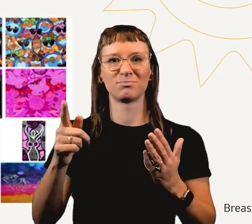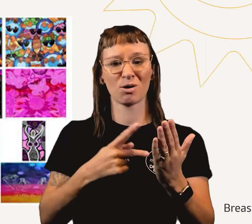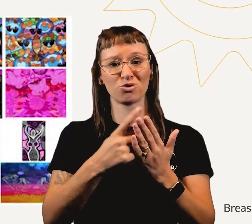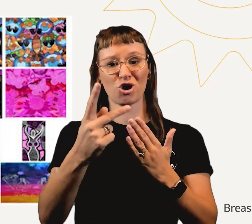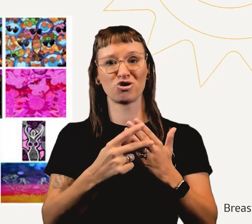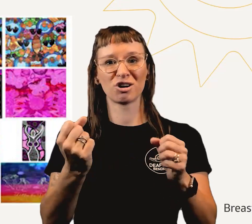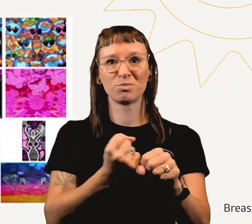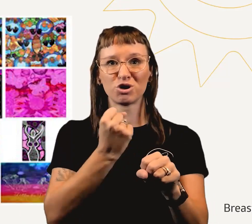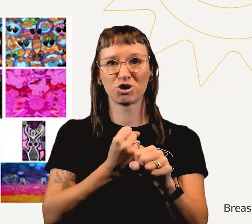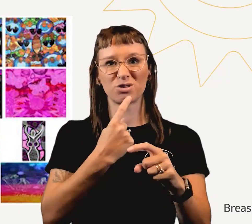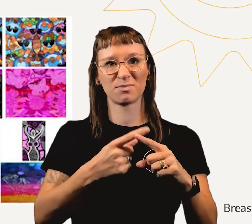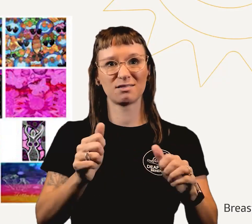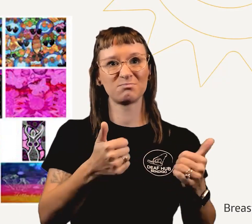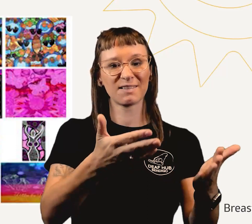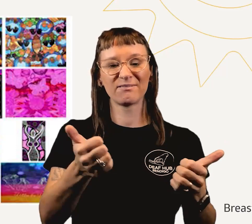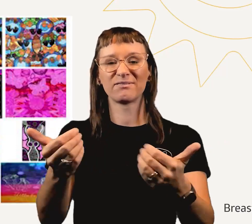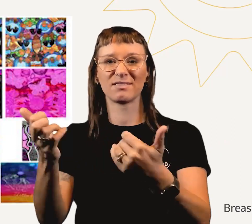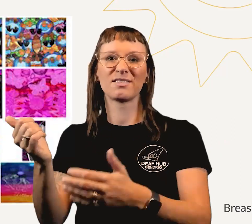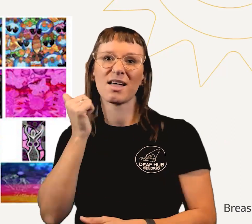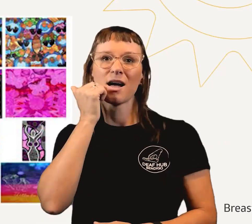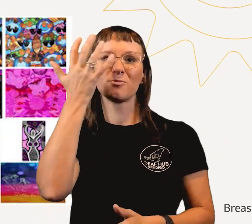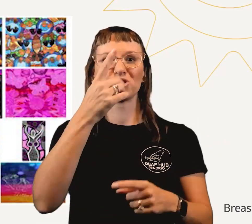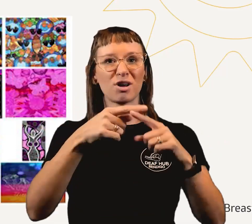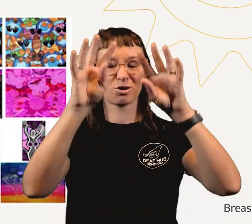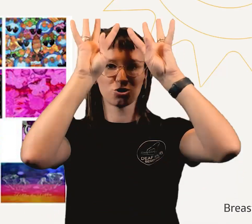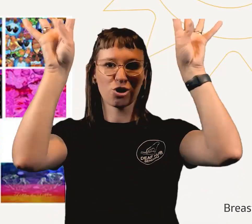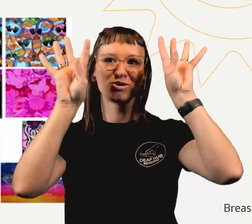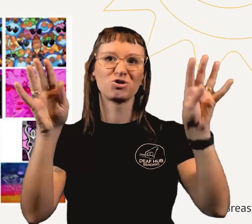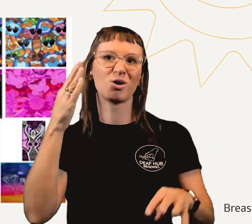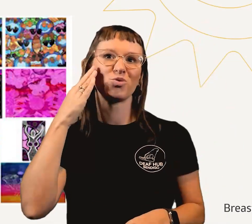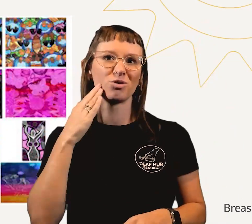Aboriginal and/or Torres Strait Islander women that are culturally appropriate,